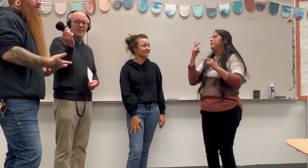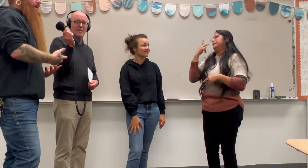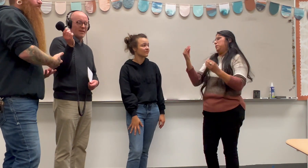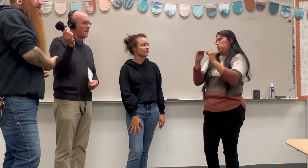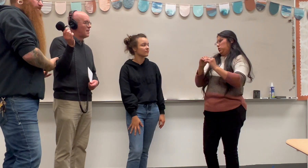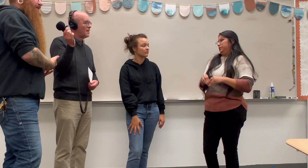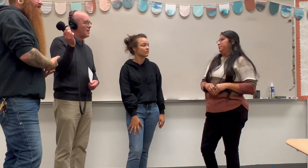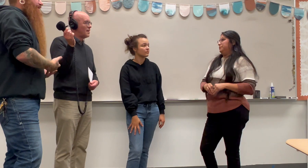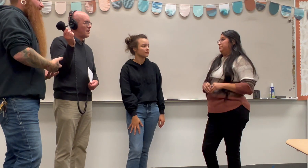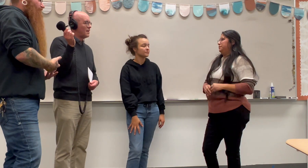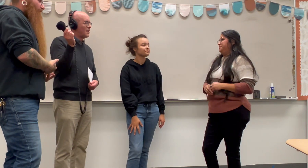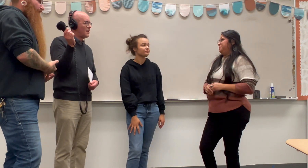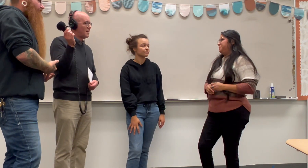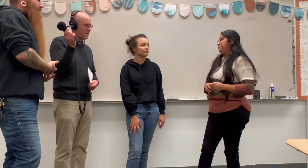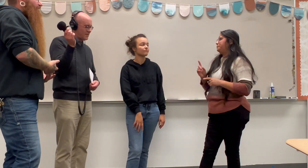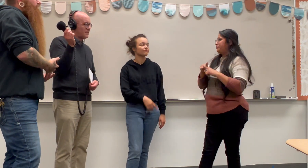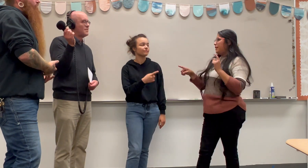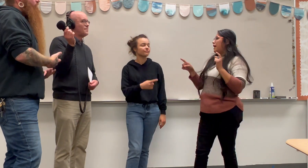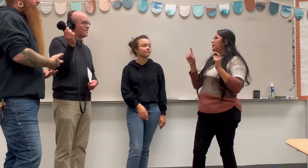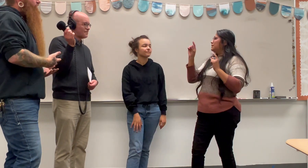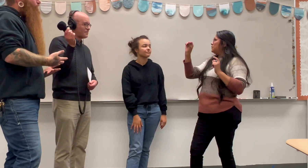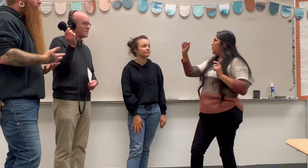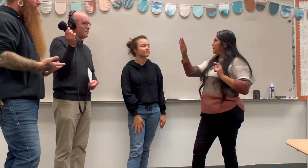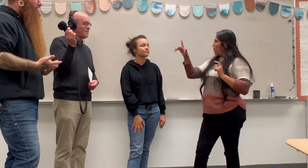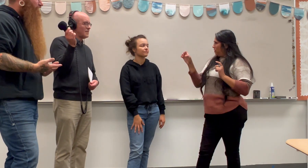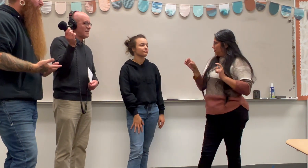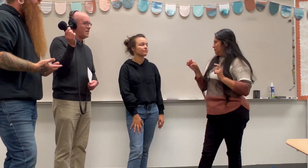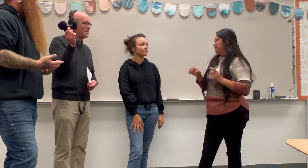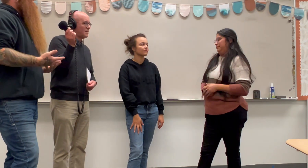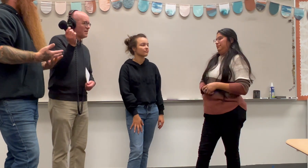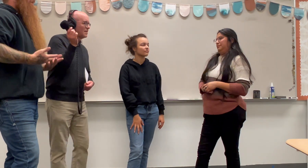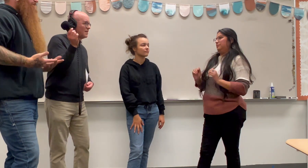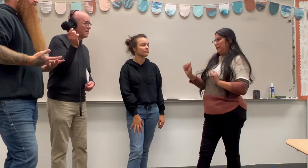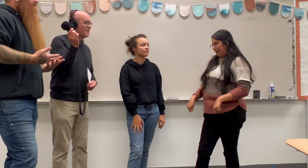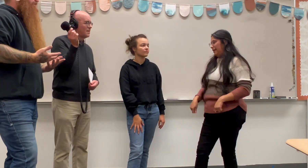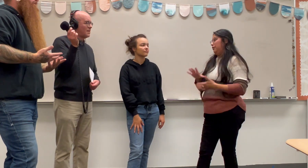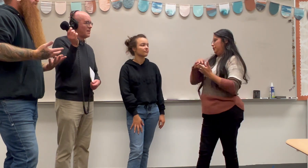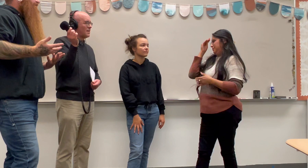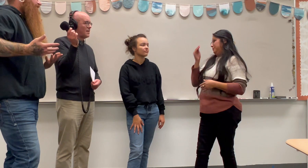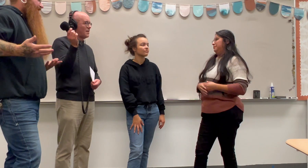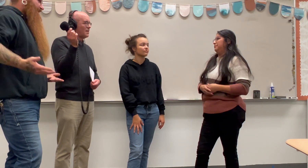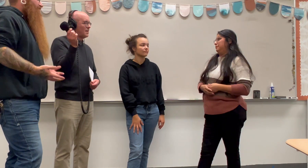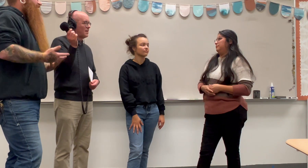interact with those in the deaf Ed program so I'm hoping that through this it also enables